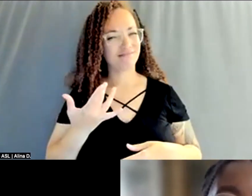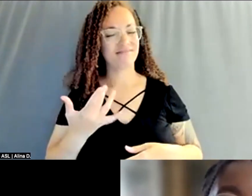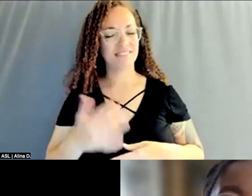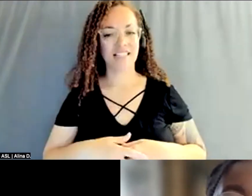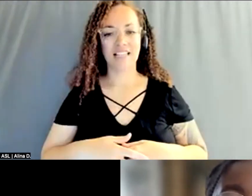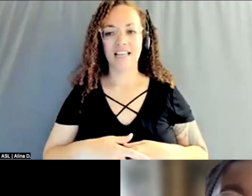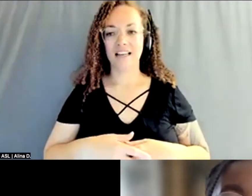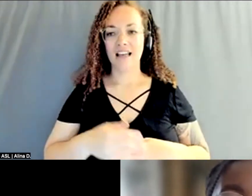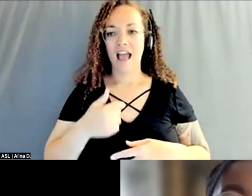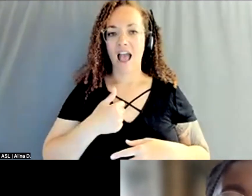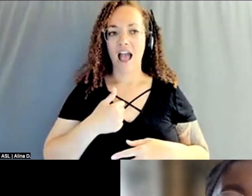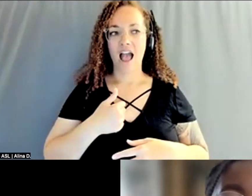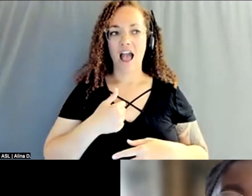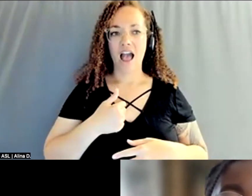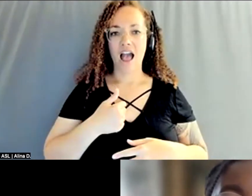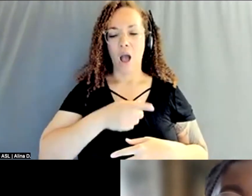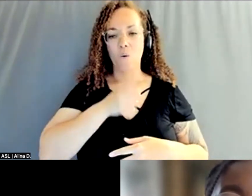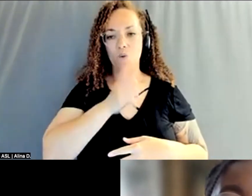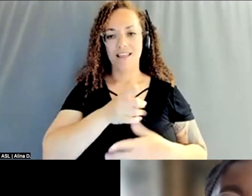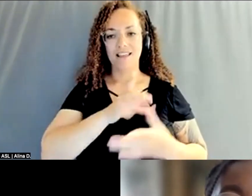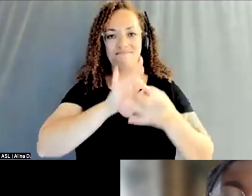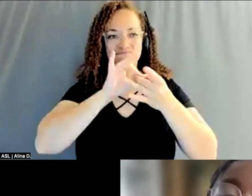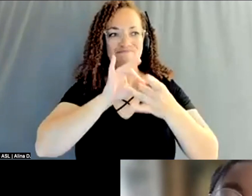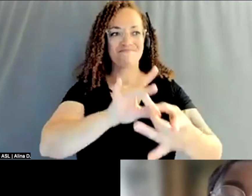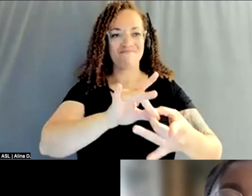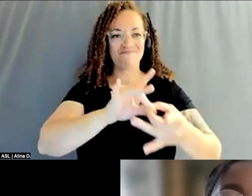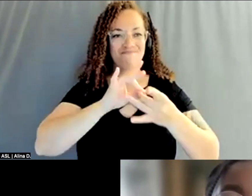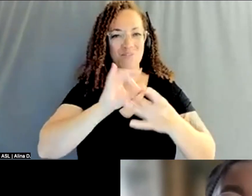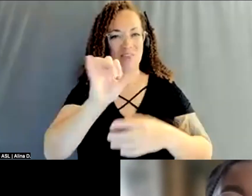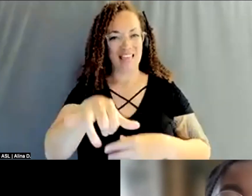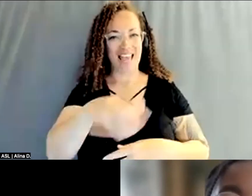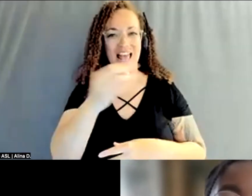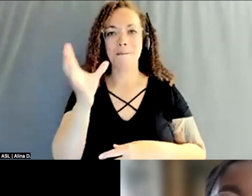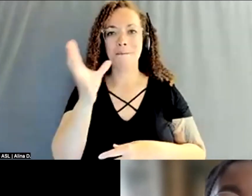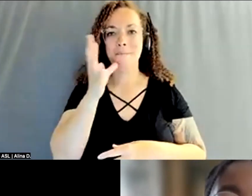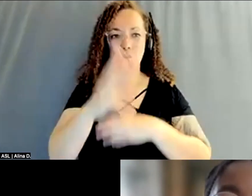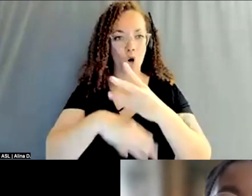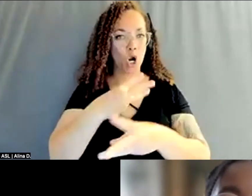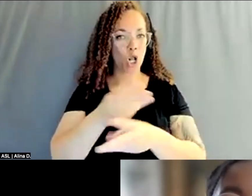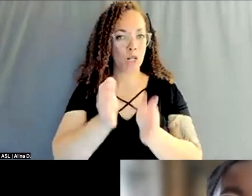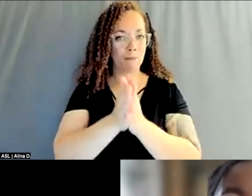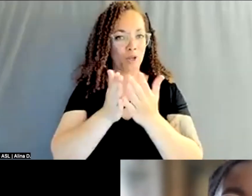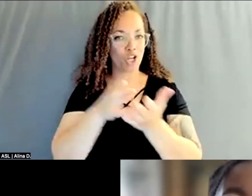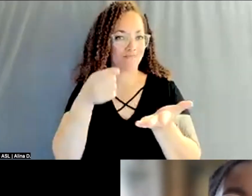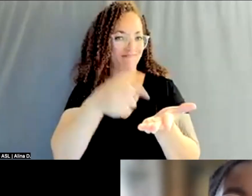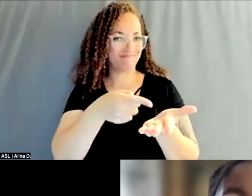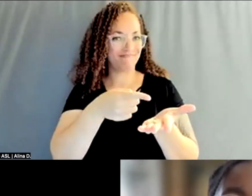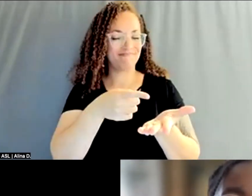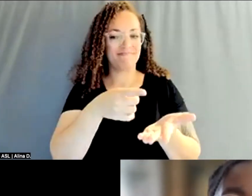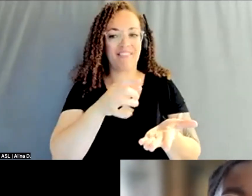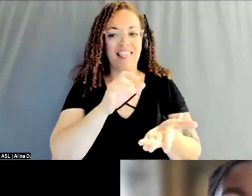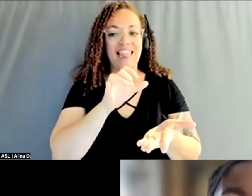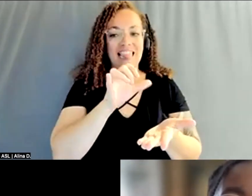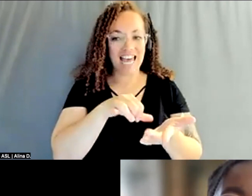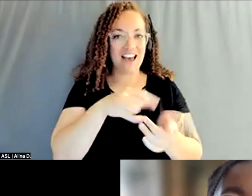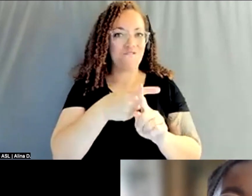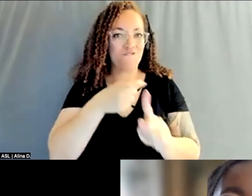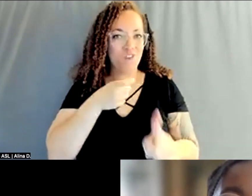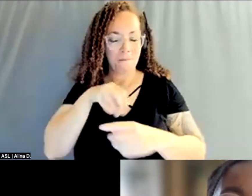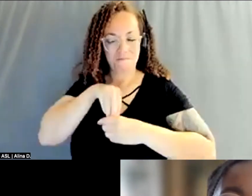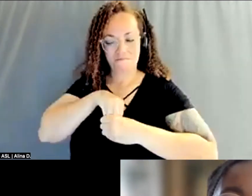and “Motherworld” comes out of deep weirdness. So when I began penning “Motherworld” back in 2017…